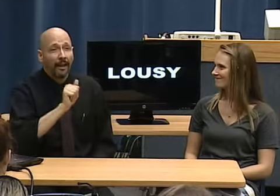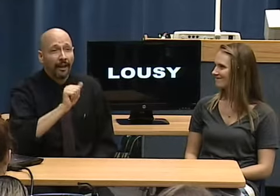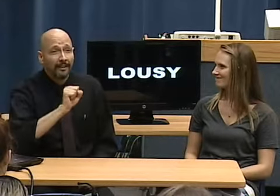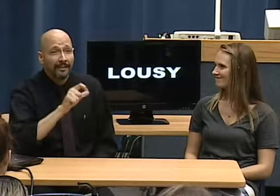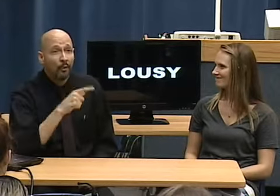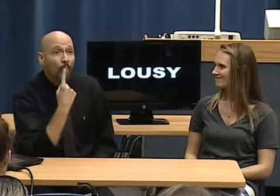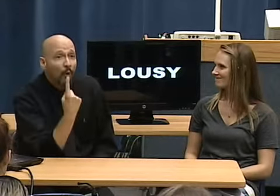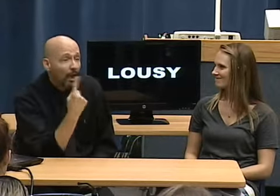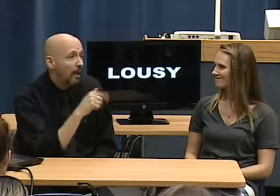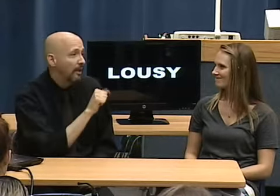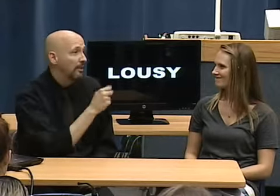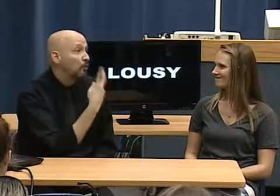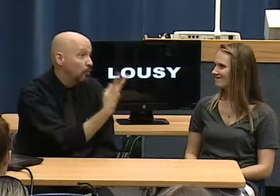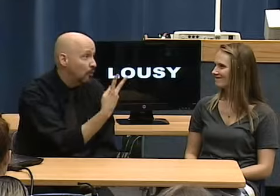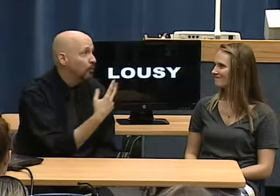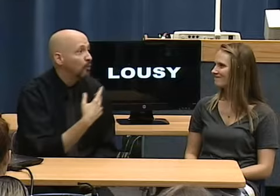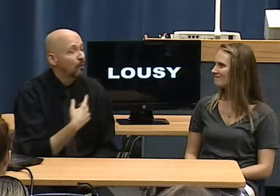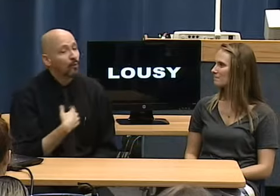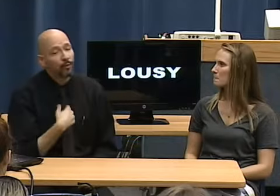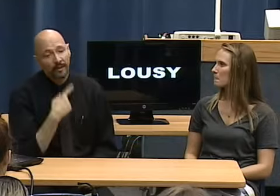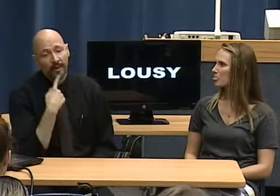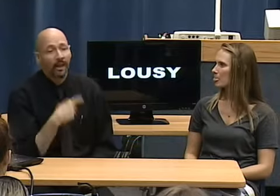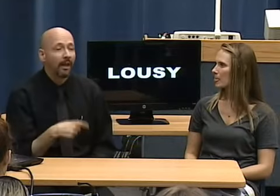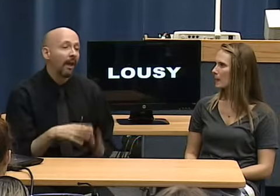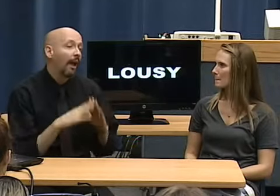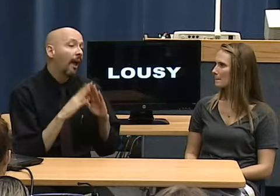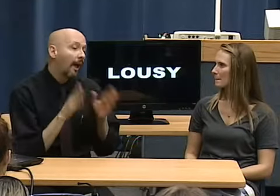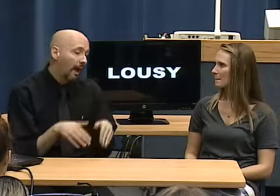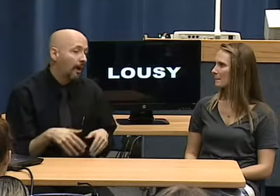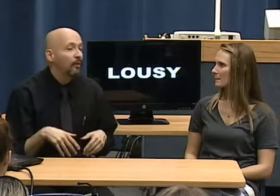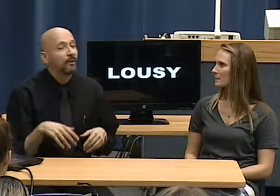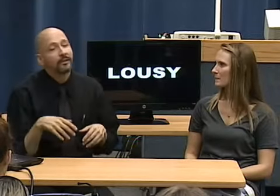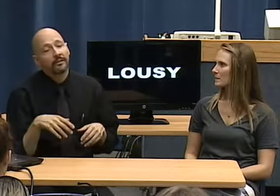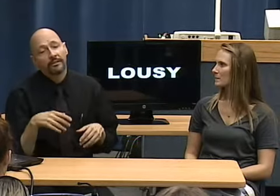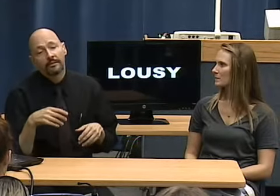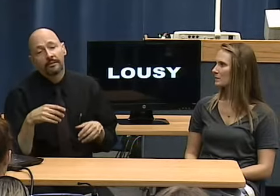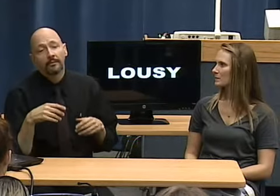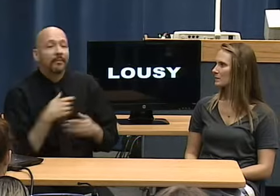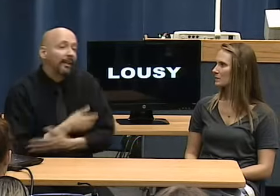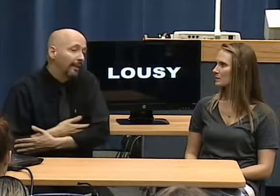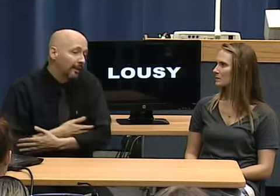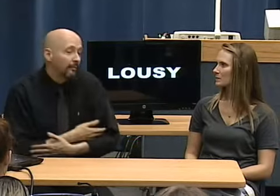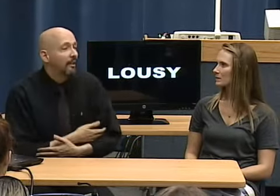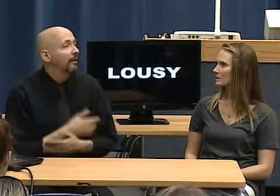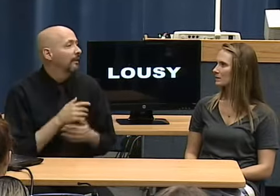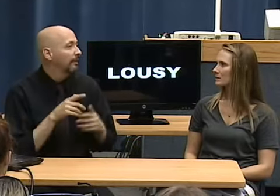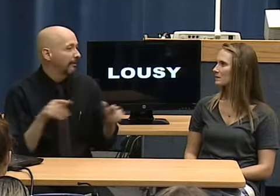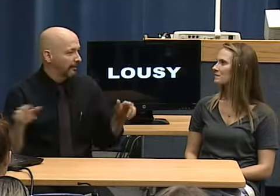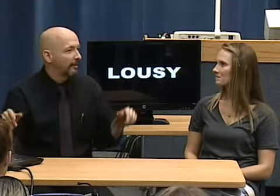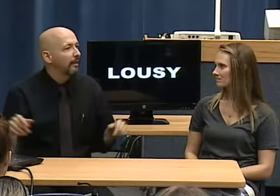Sometimes in ASL 1 or 2 I tell them "house" or "baby," etc.